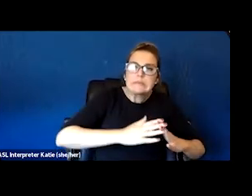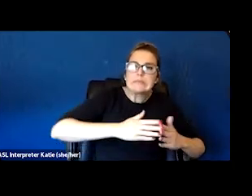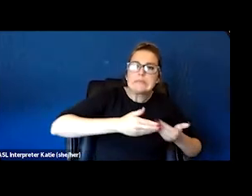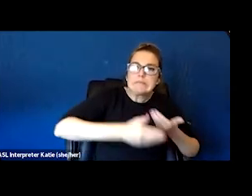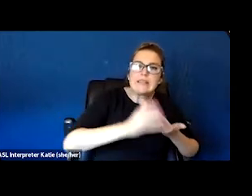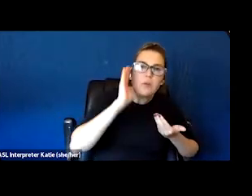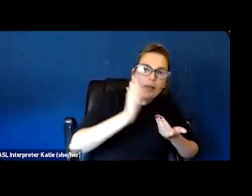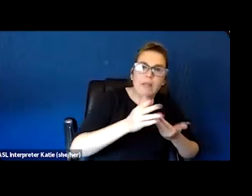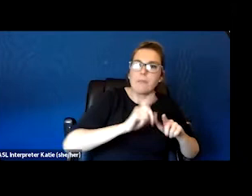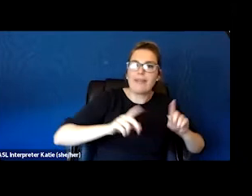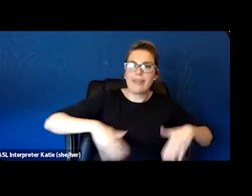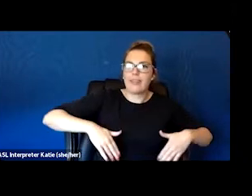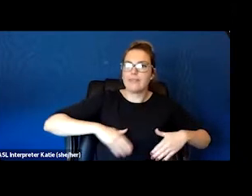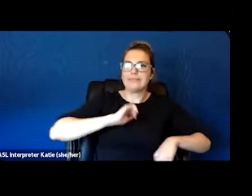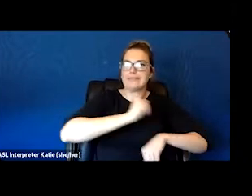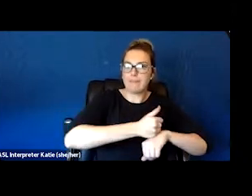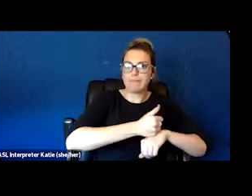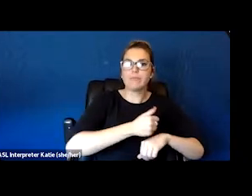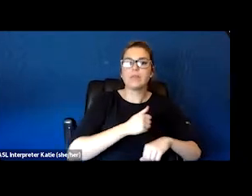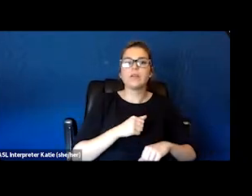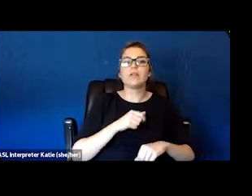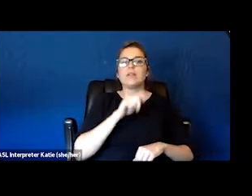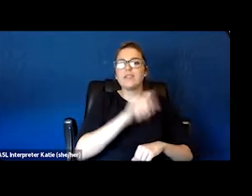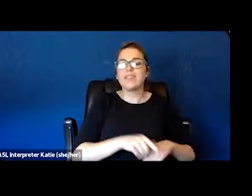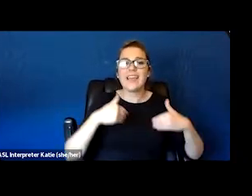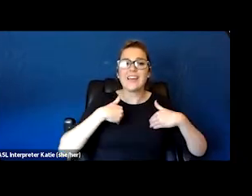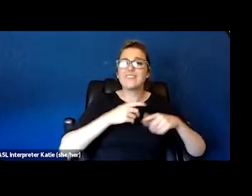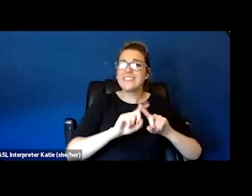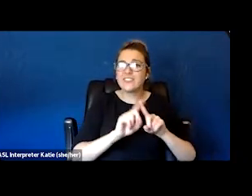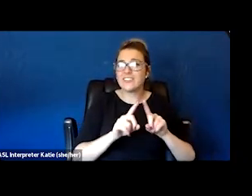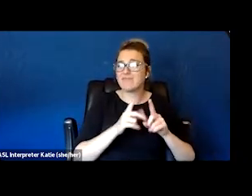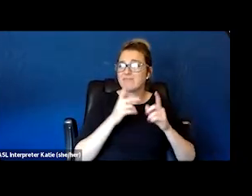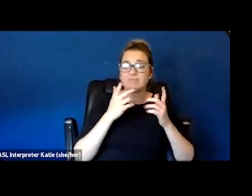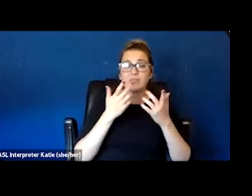for determining eligibility and connecting folks to resources and divvying things up.